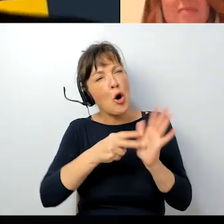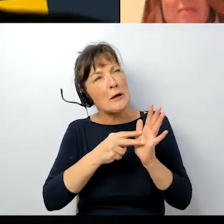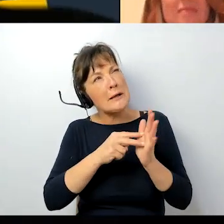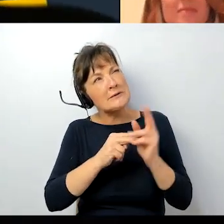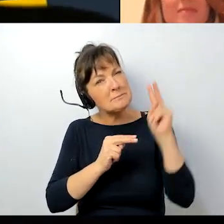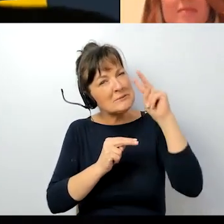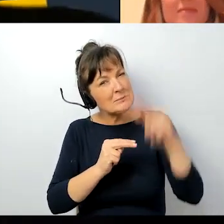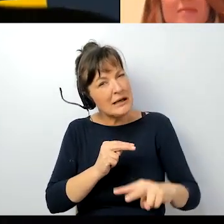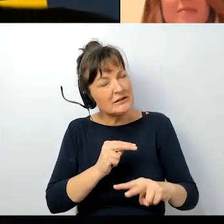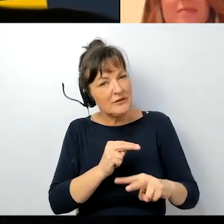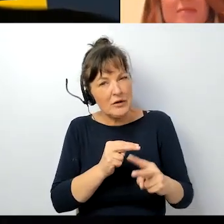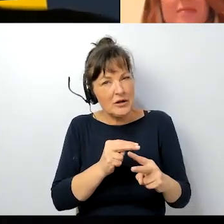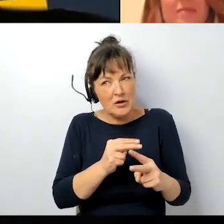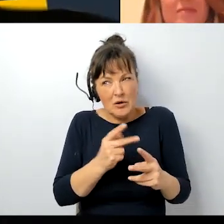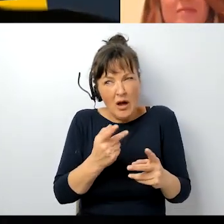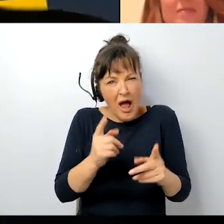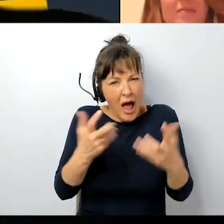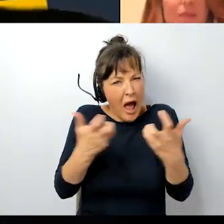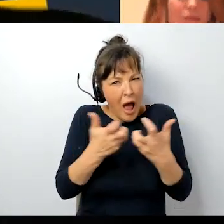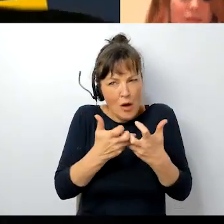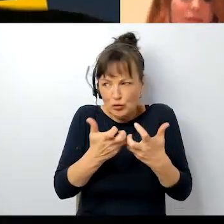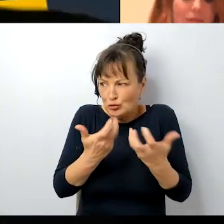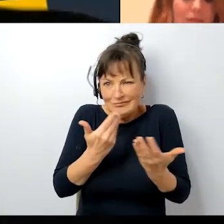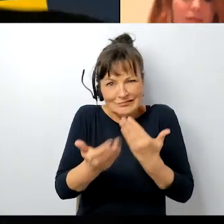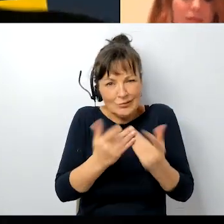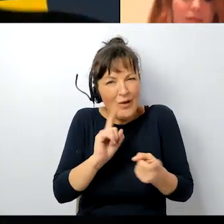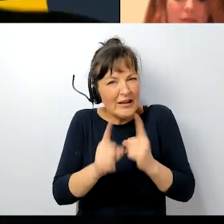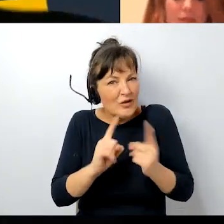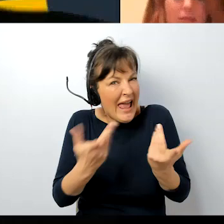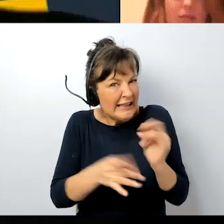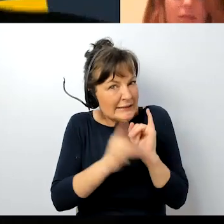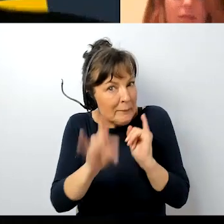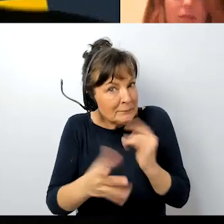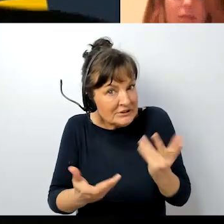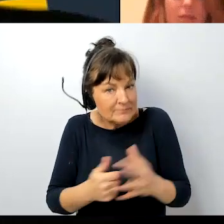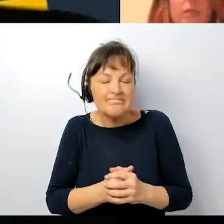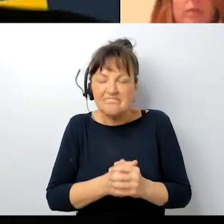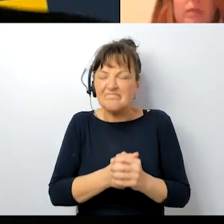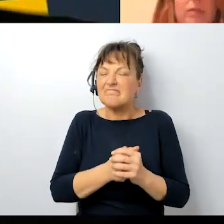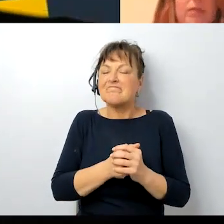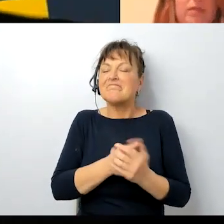Drax's perspective then, do you have any tips that you would share on a how to handle an interview?